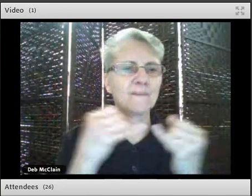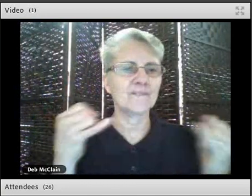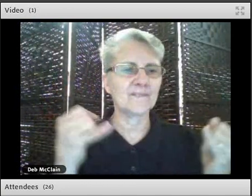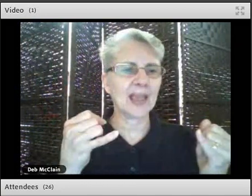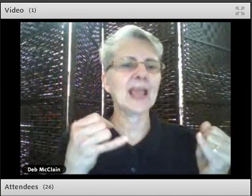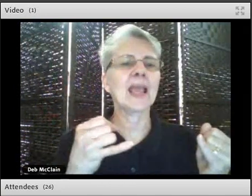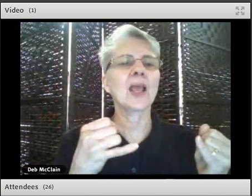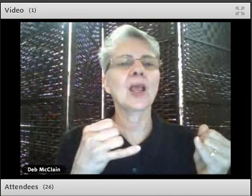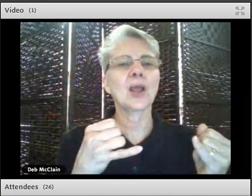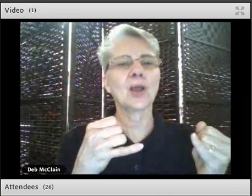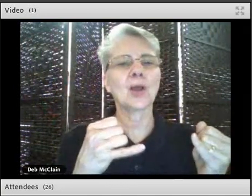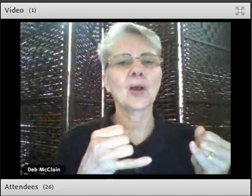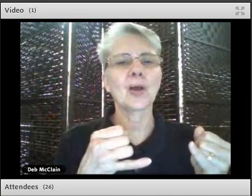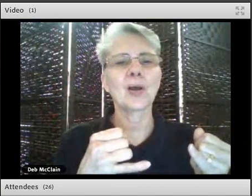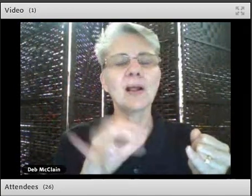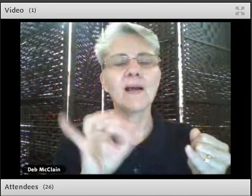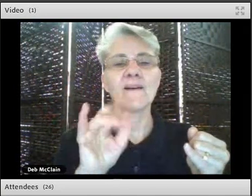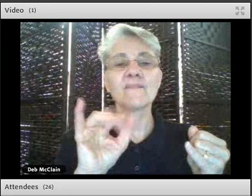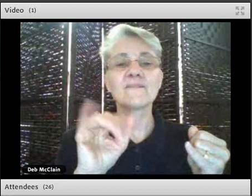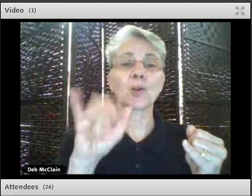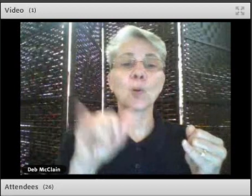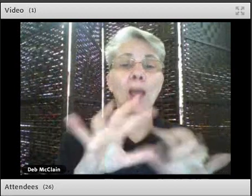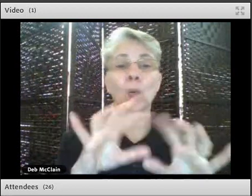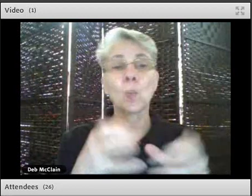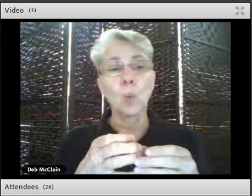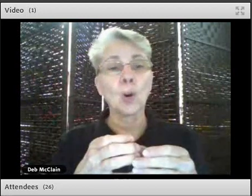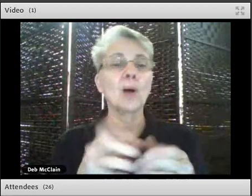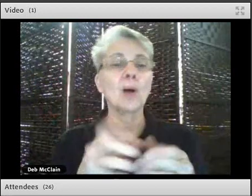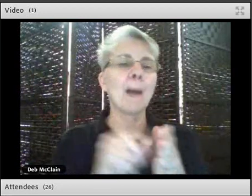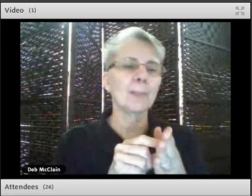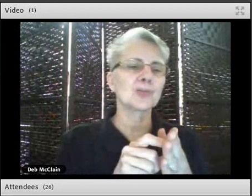In our 300 field for the extent, we have one Playaway,